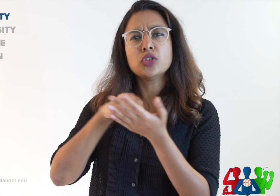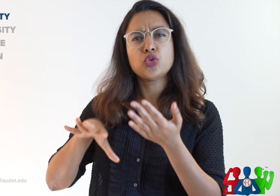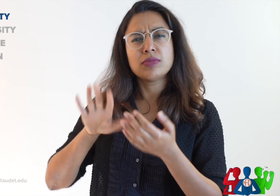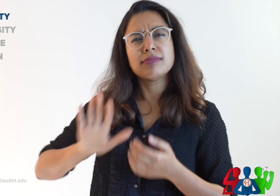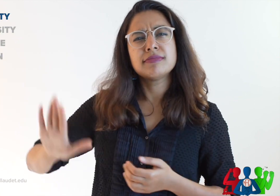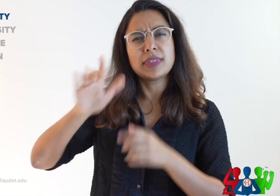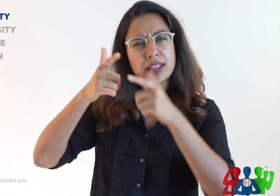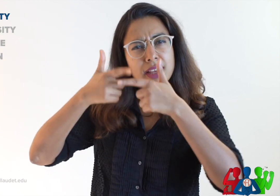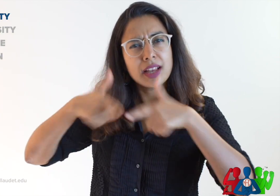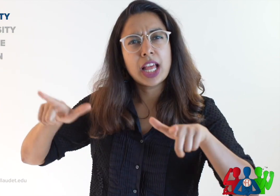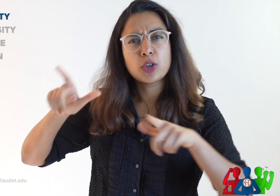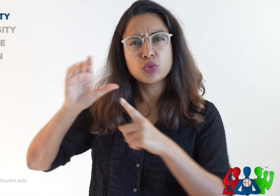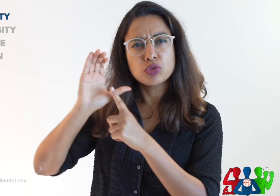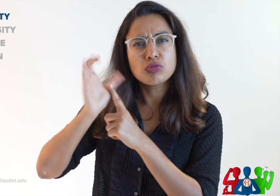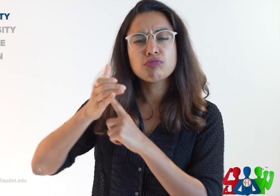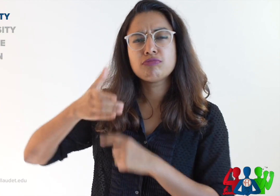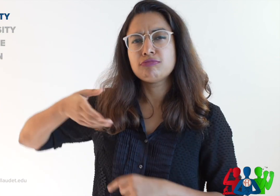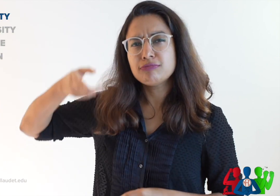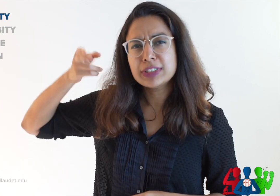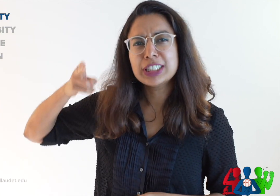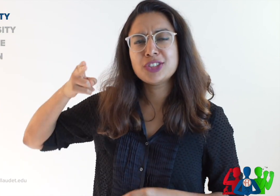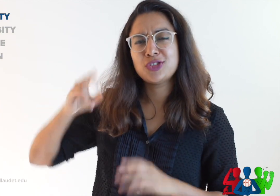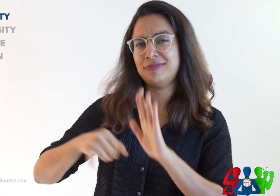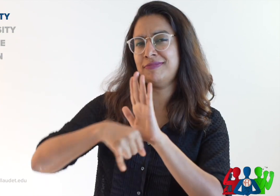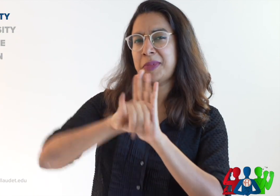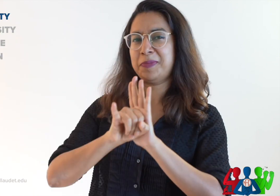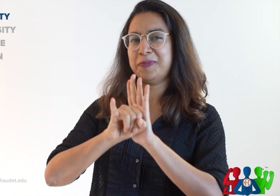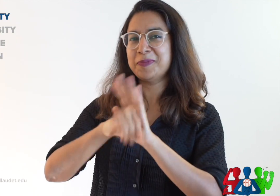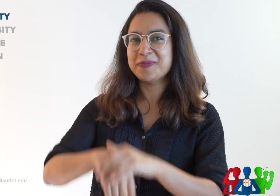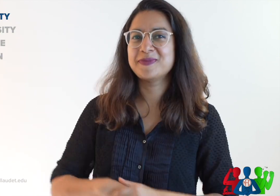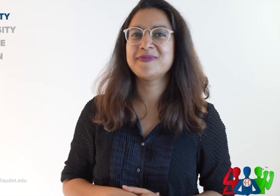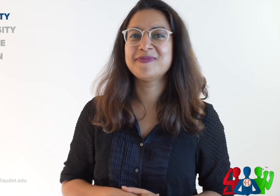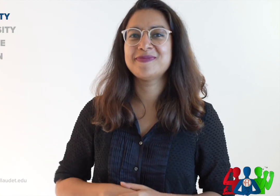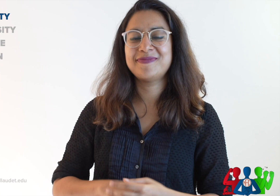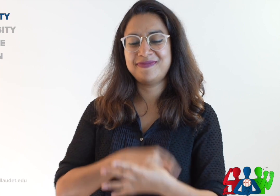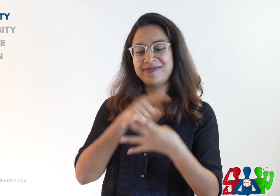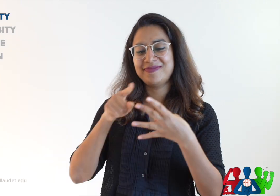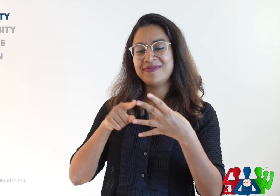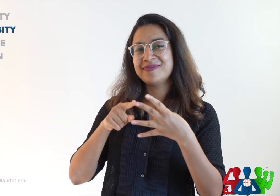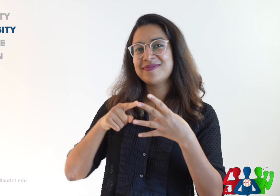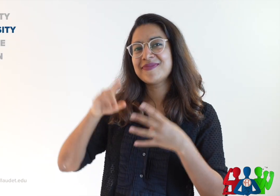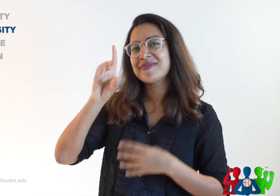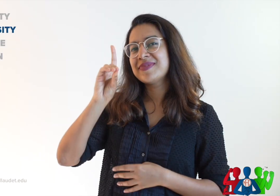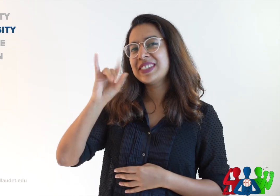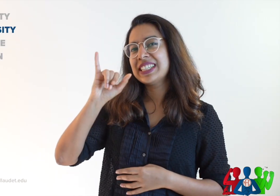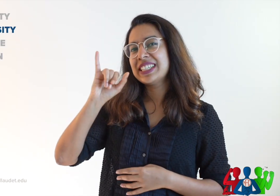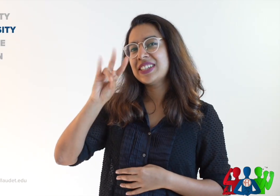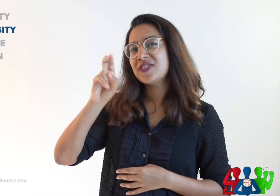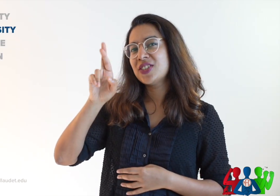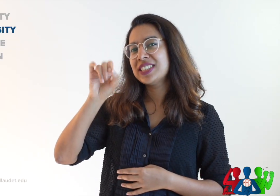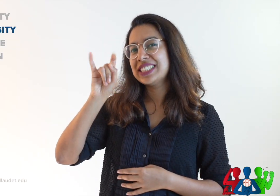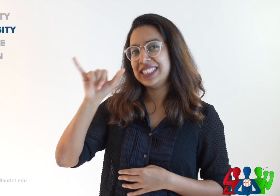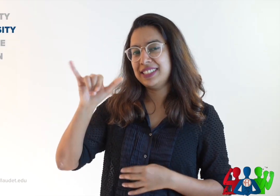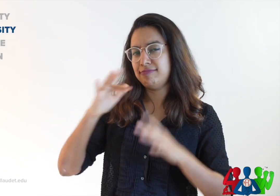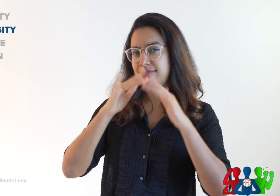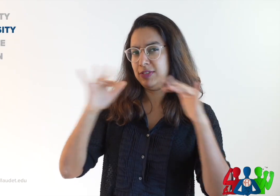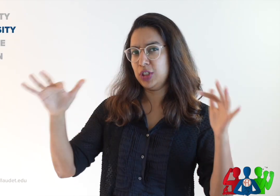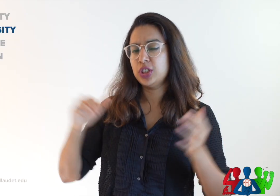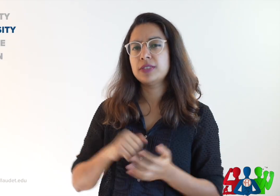In the first area, identity, students use their language, culture, and history to develop their identity.